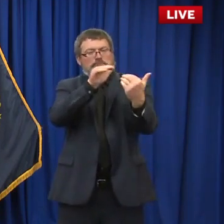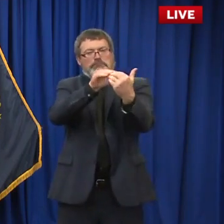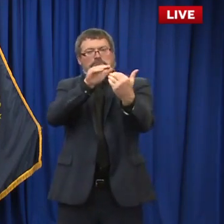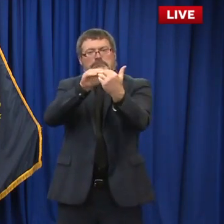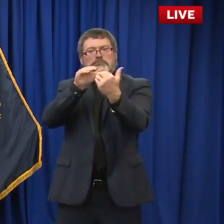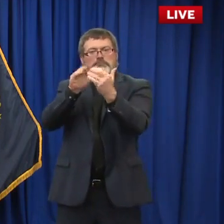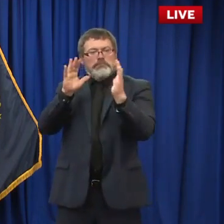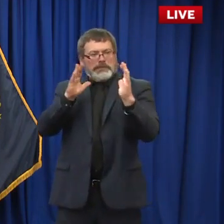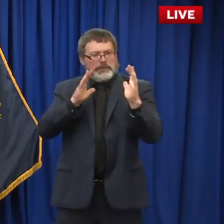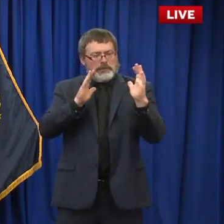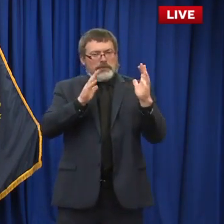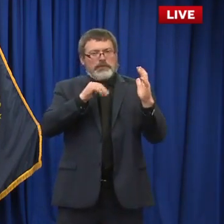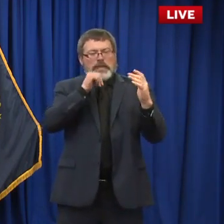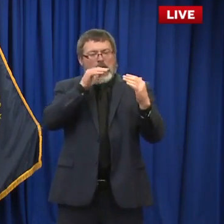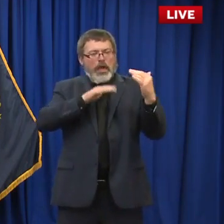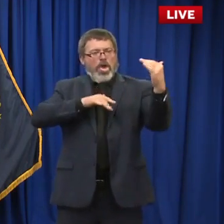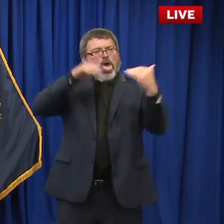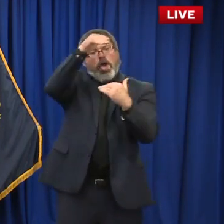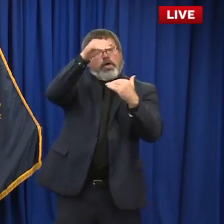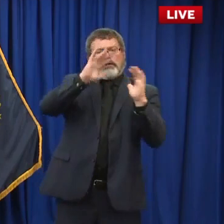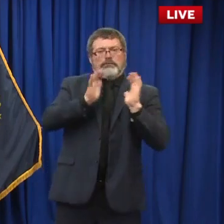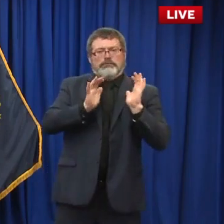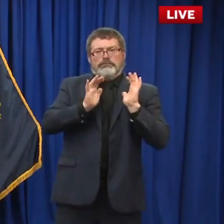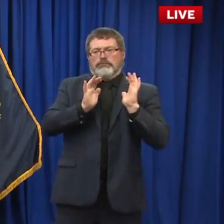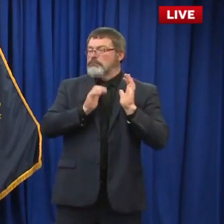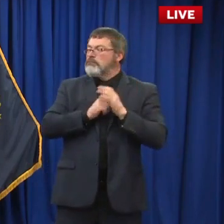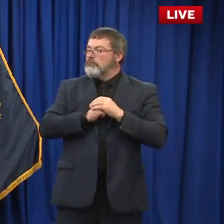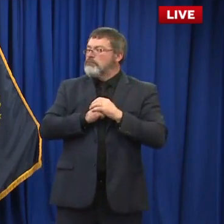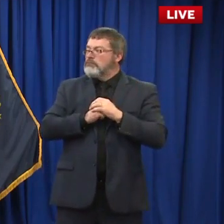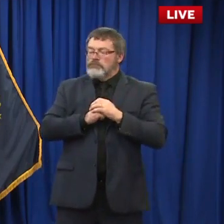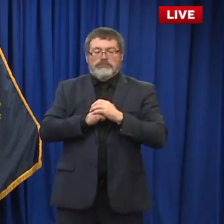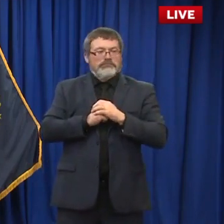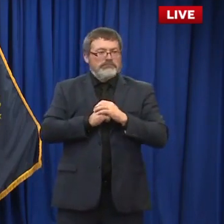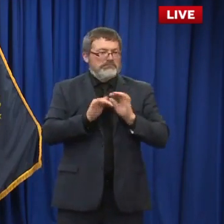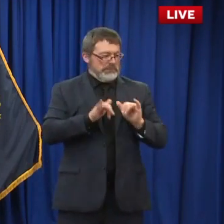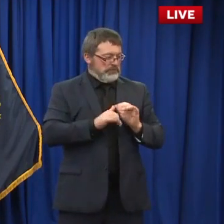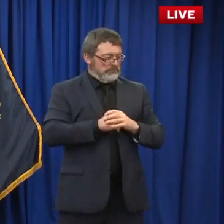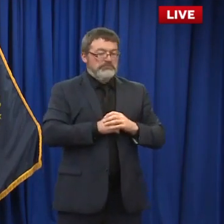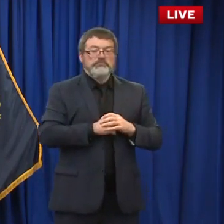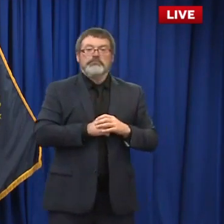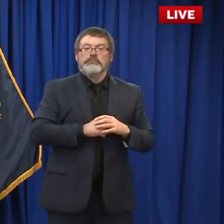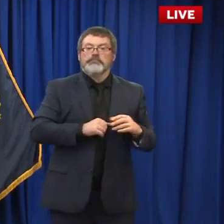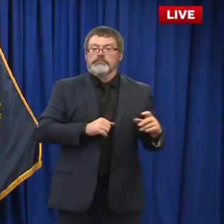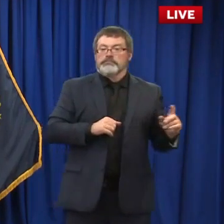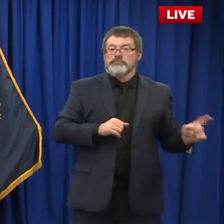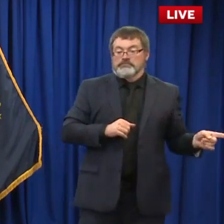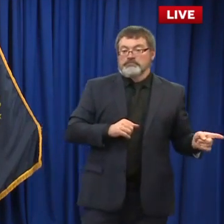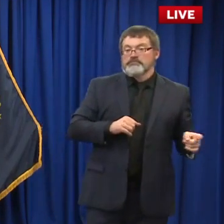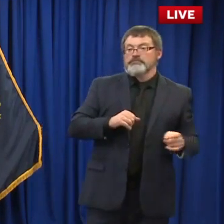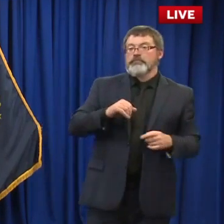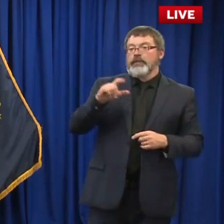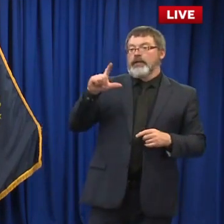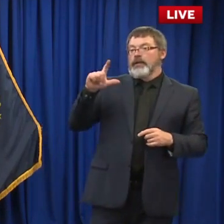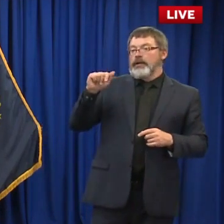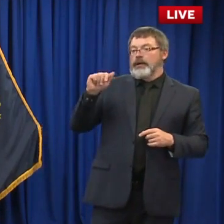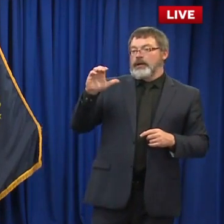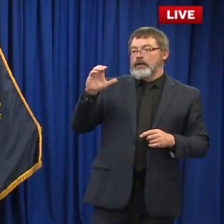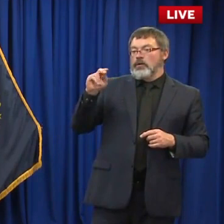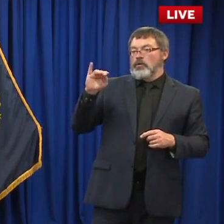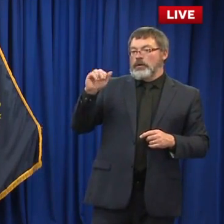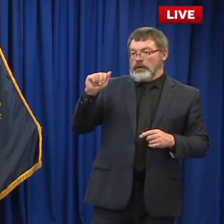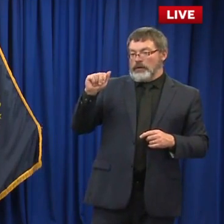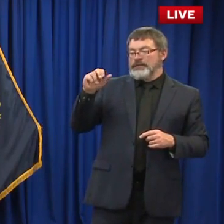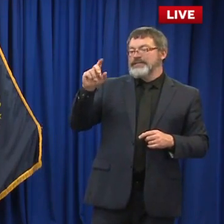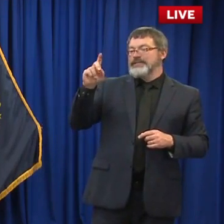HAS PROVIDED, THE C.D.C. HAS PROVIDED, AND YOU KNOW, ANY FINALIZED GUIDELINES THAT MAY COME AT THE LOCAL LEVEL AS WELL.